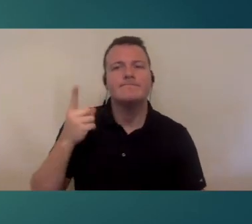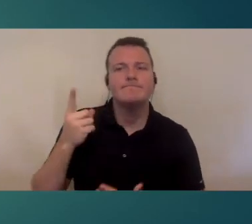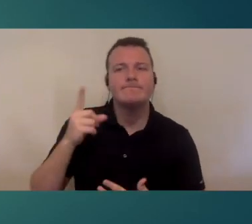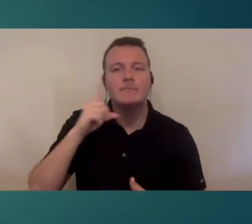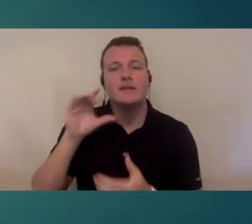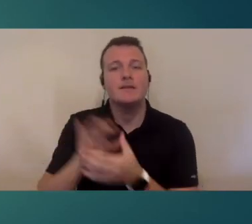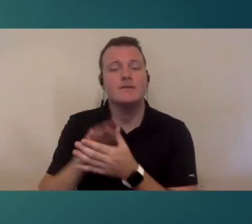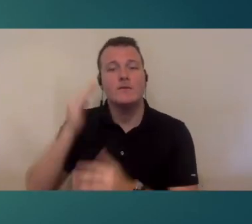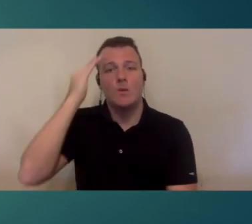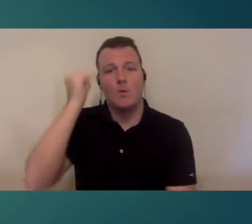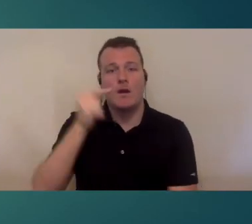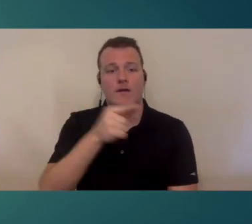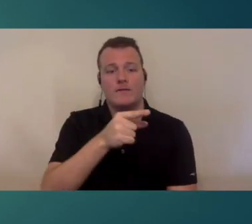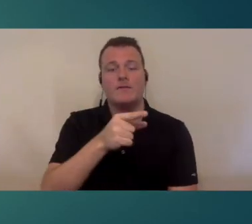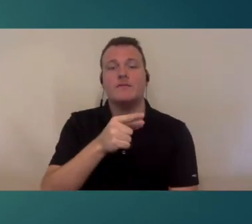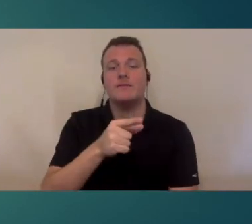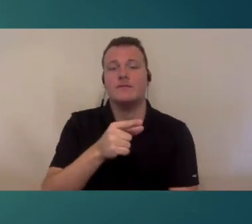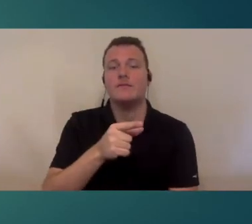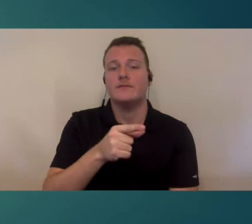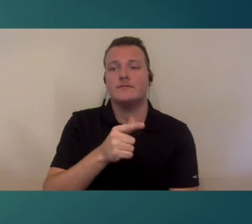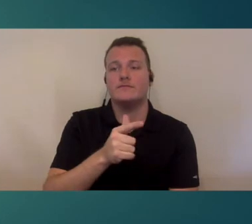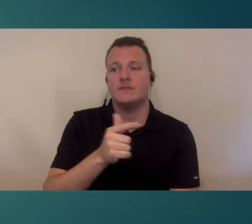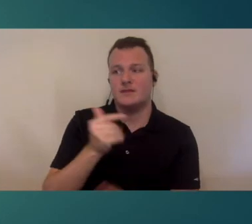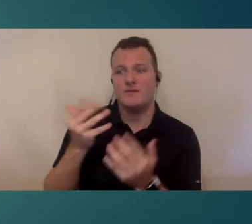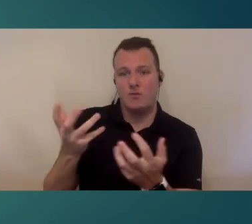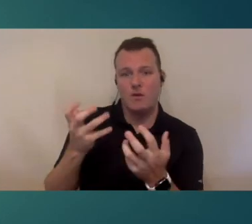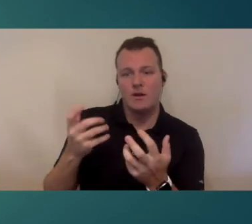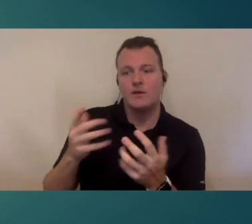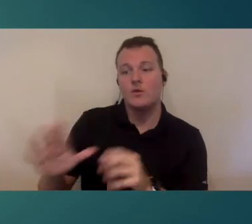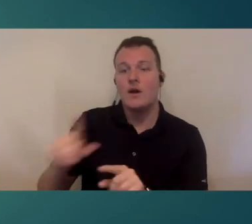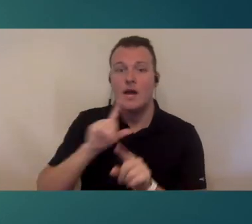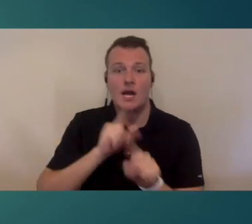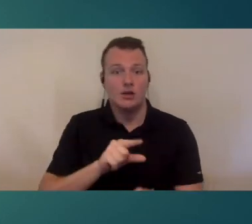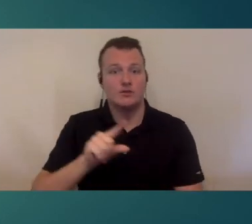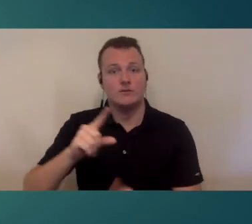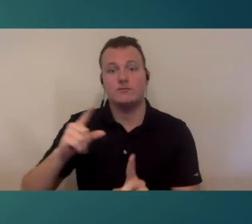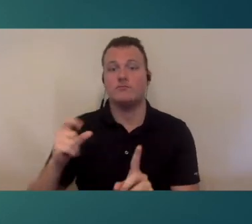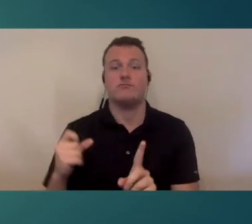might be doing that, I mean yes they want to know your answer isn't wildly off